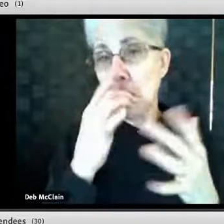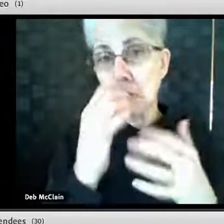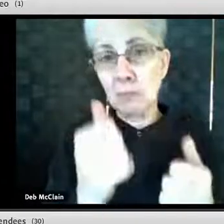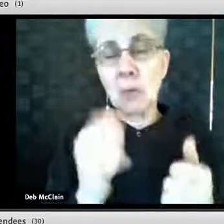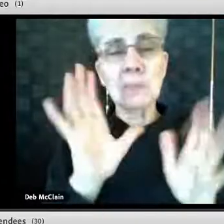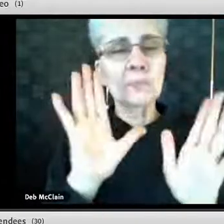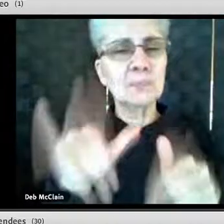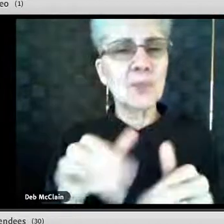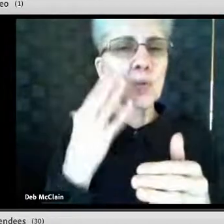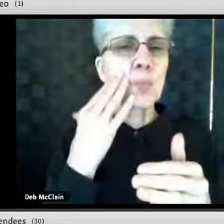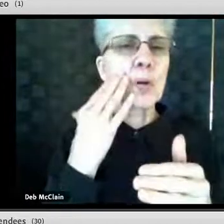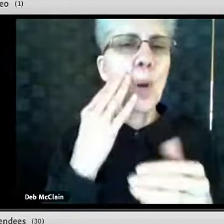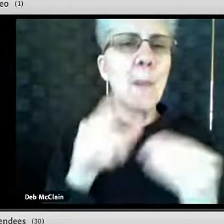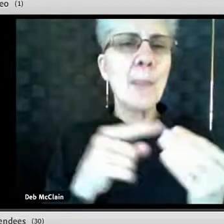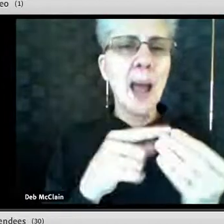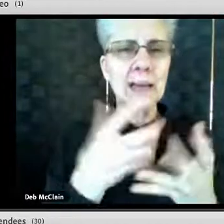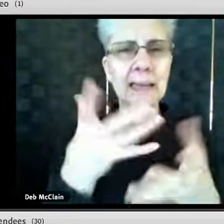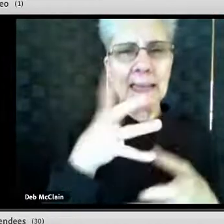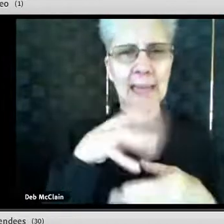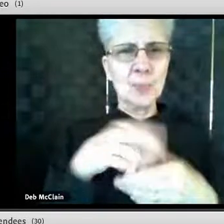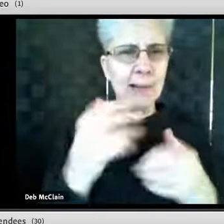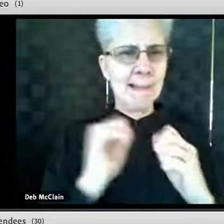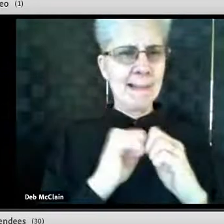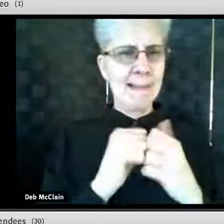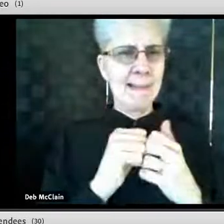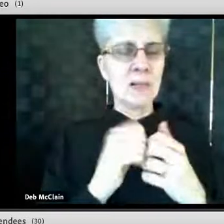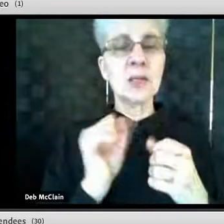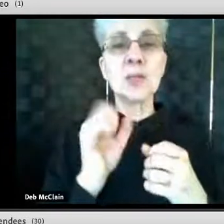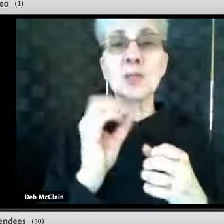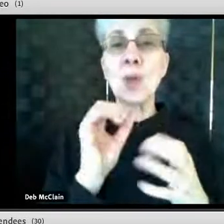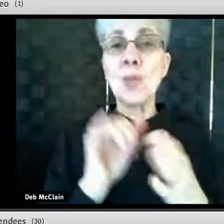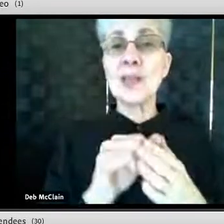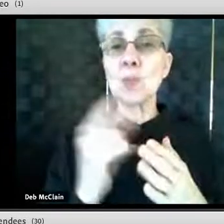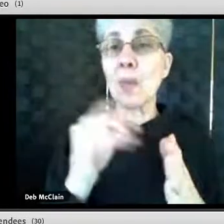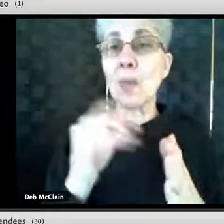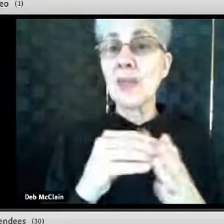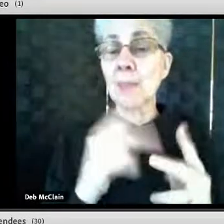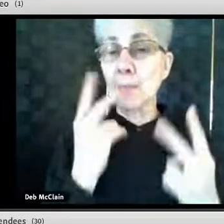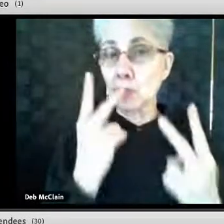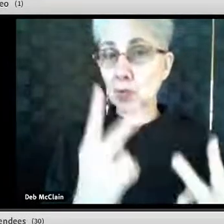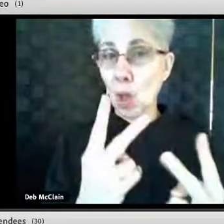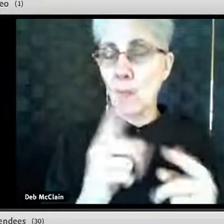you really just want to know about engagement... so for example, this one, 1,000 people saw it